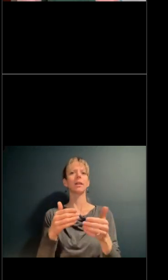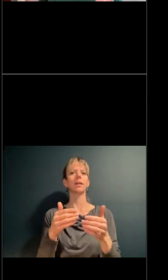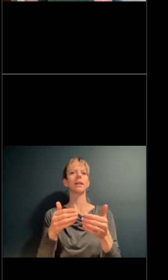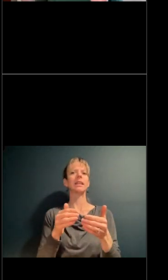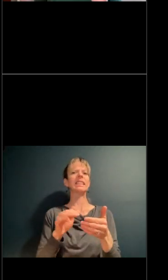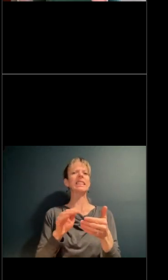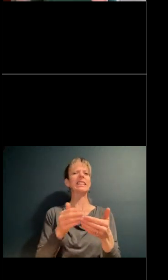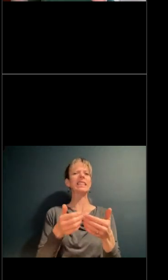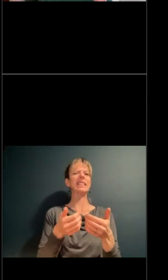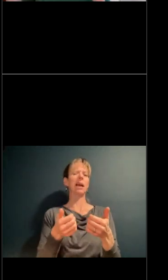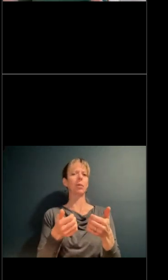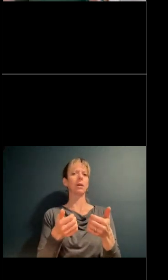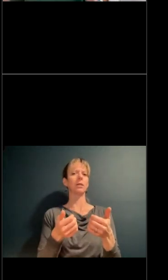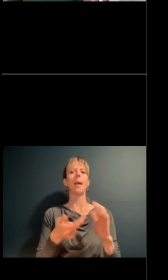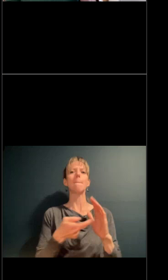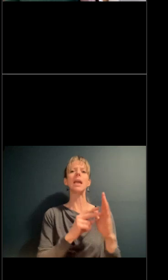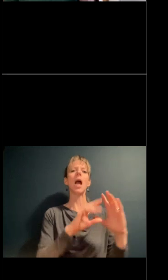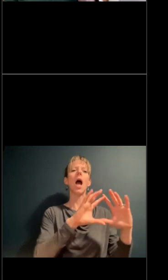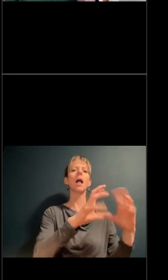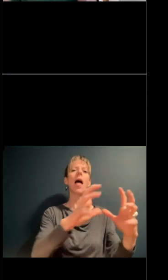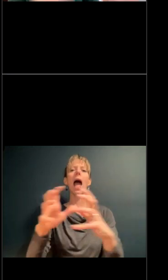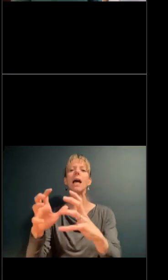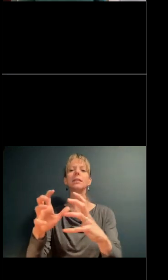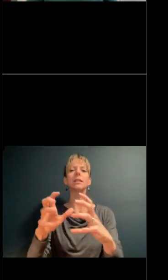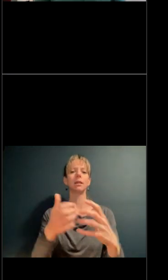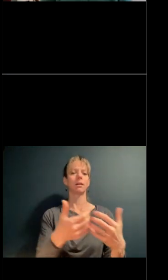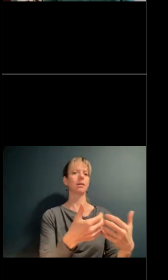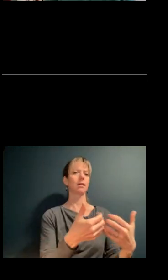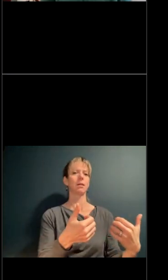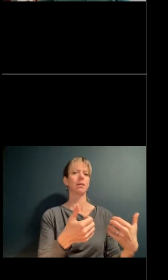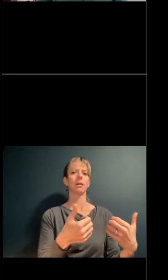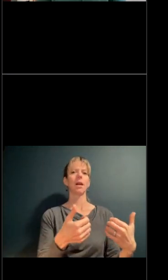Different classes down a very rarely traveled hallway.